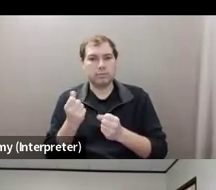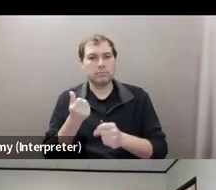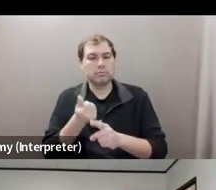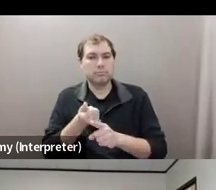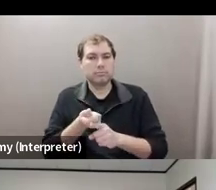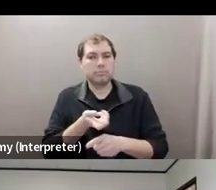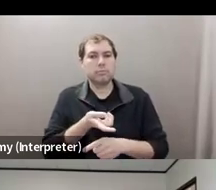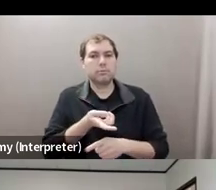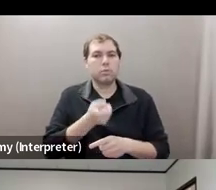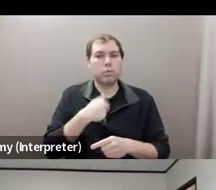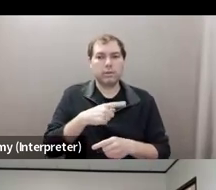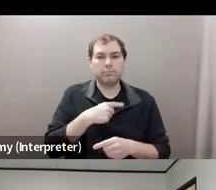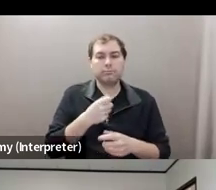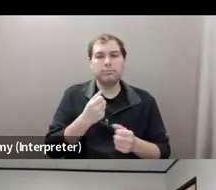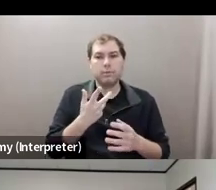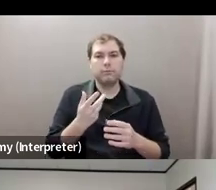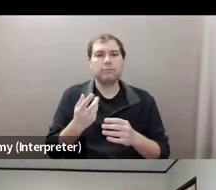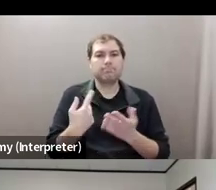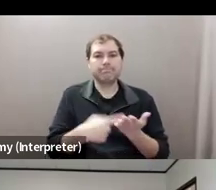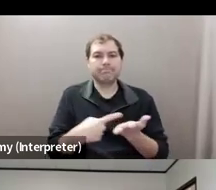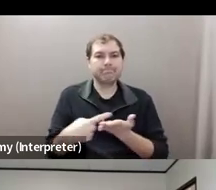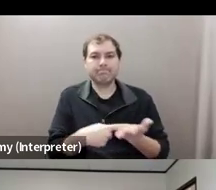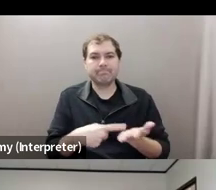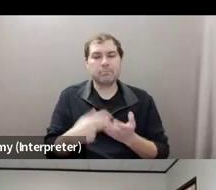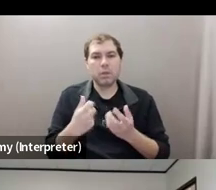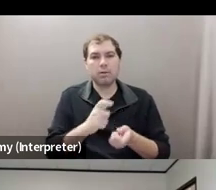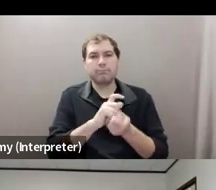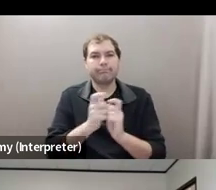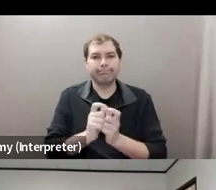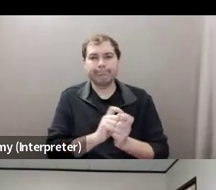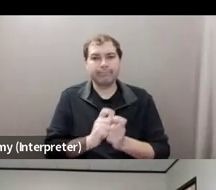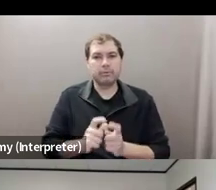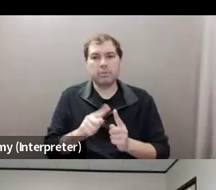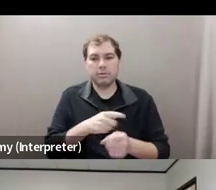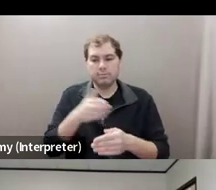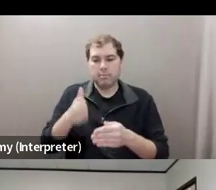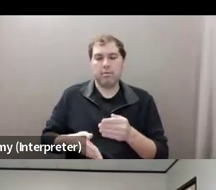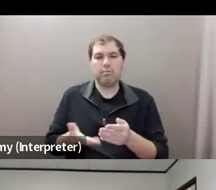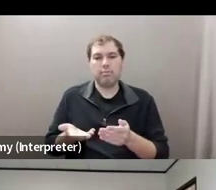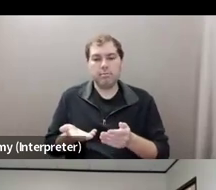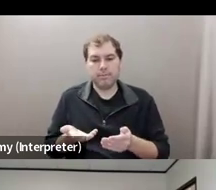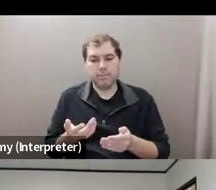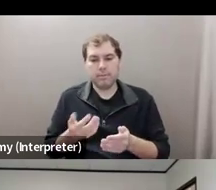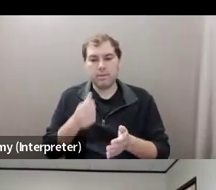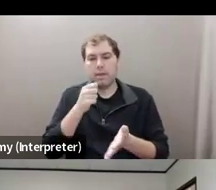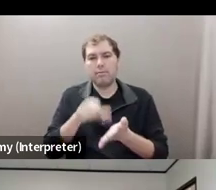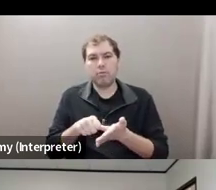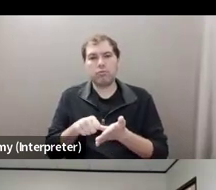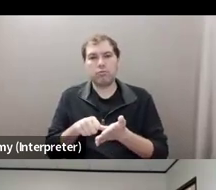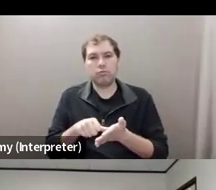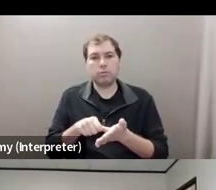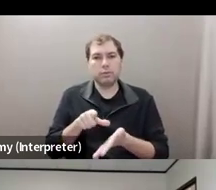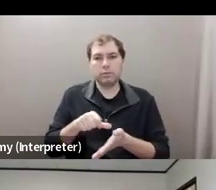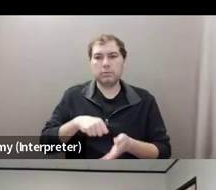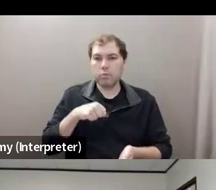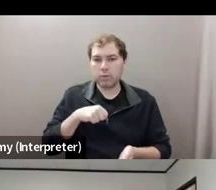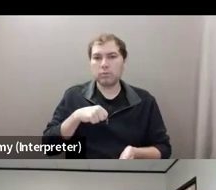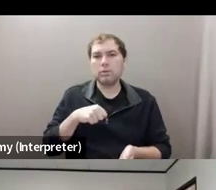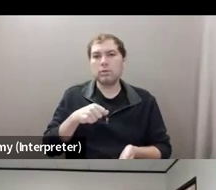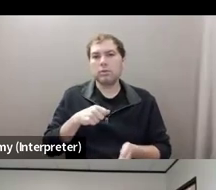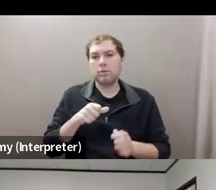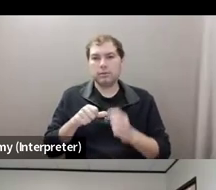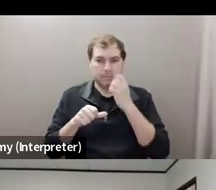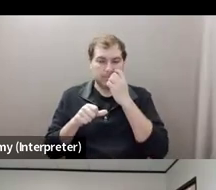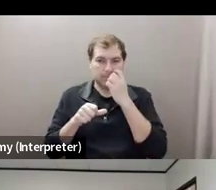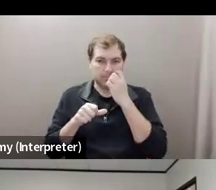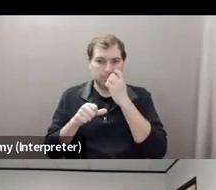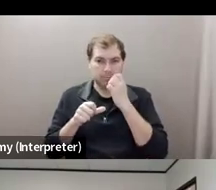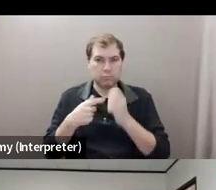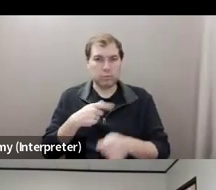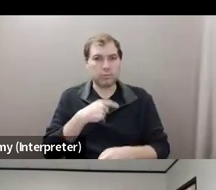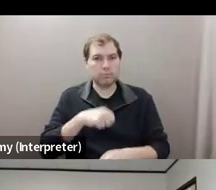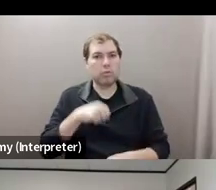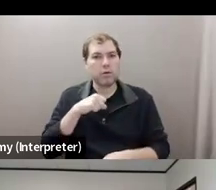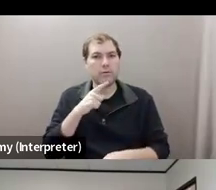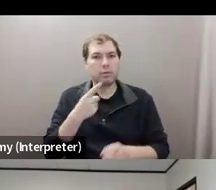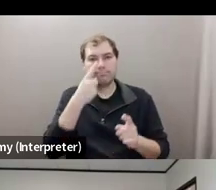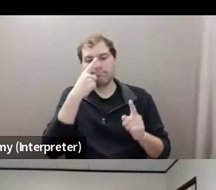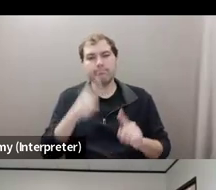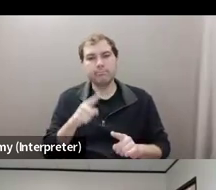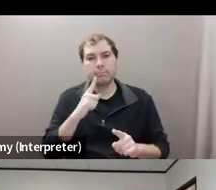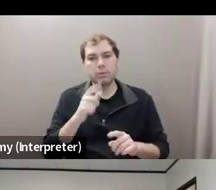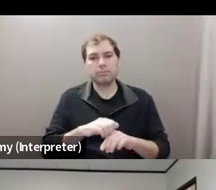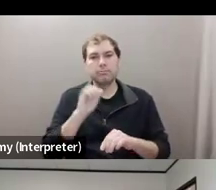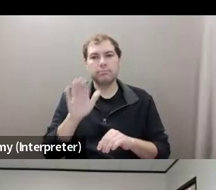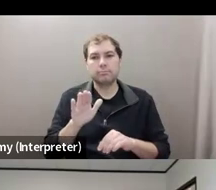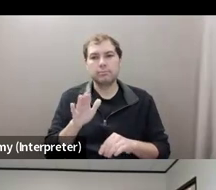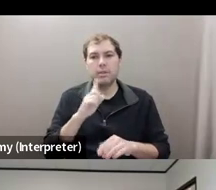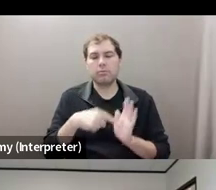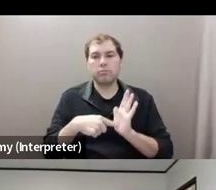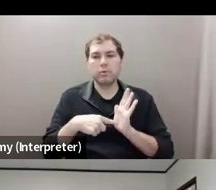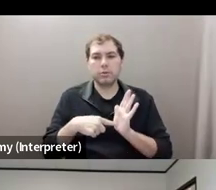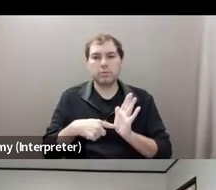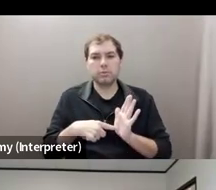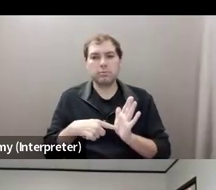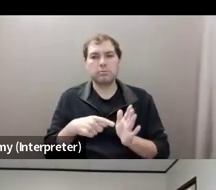Beck Levin: and we we had a lot of back and forth, and a lot of editing, but the end result was a letter that he was really proud of, and that he could that we were all really proud of, and agreed with and adequately represented the needs of